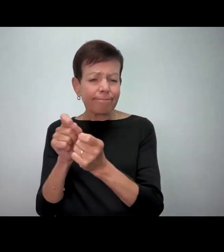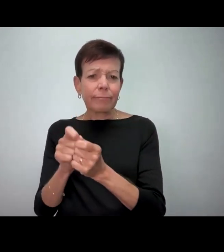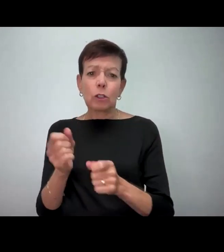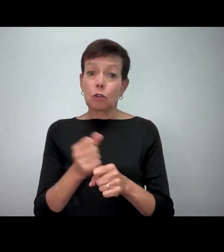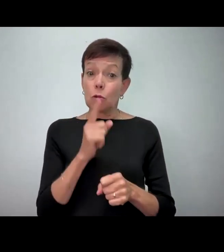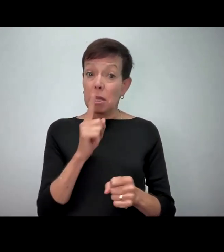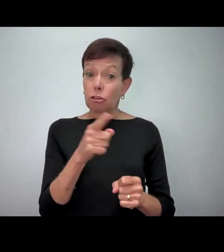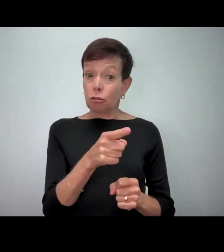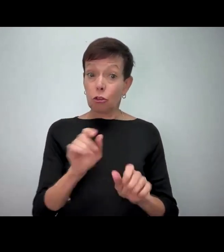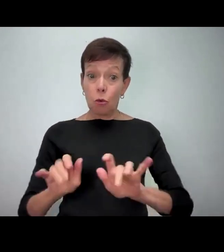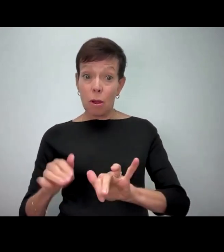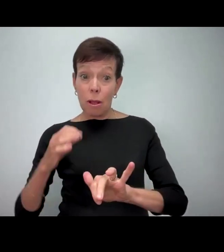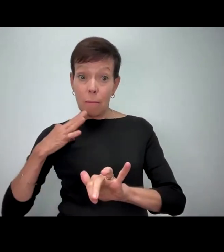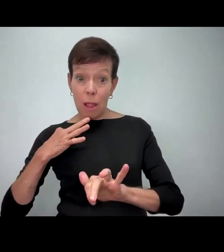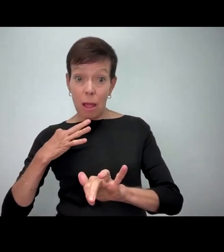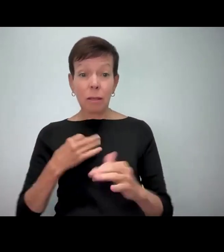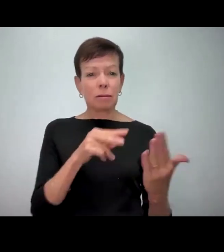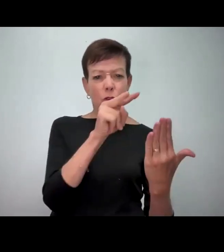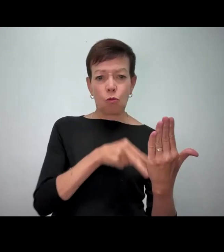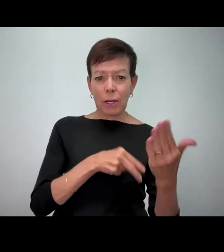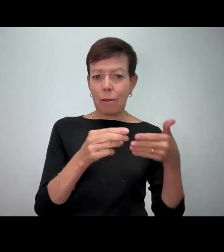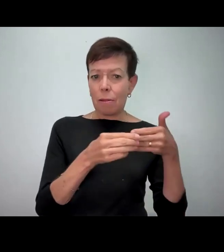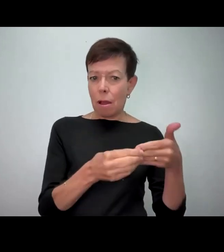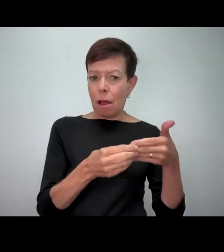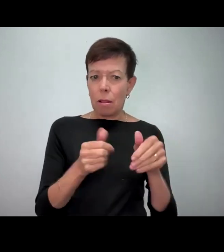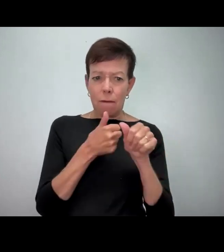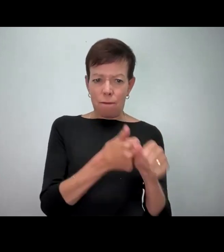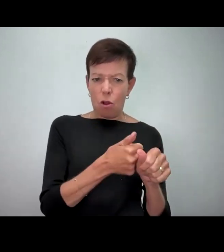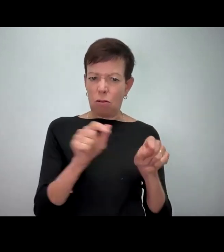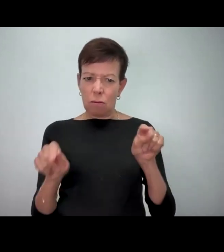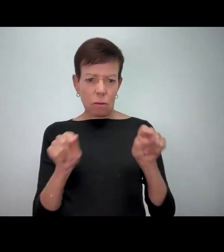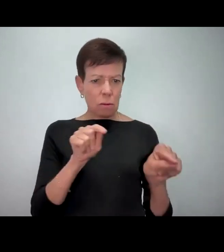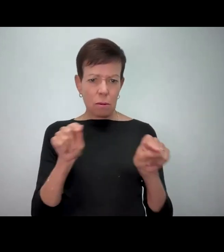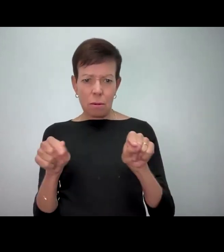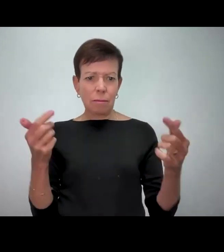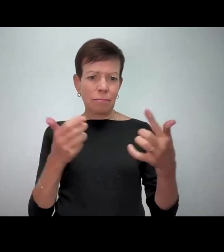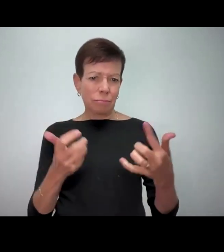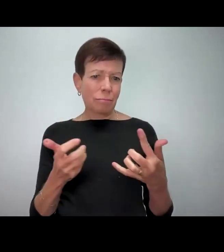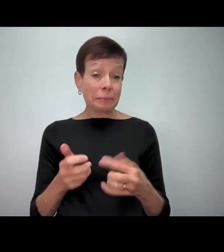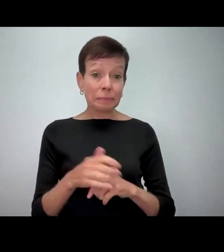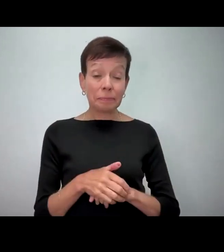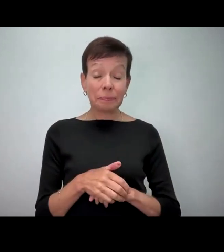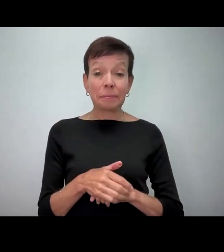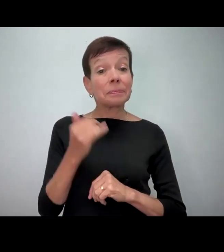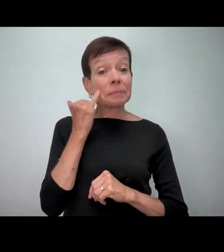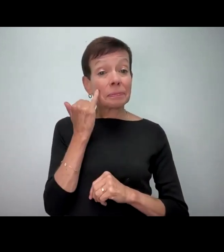you apply. And yeah, if you have any questions throughout this presentation,